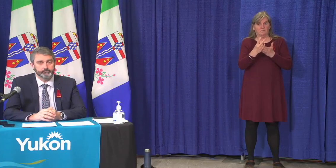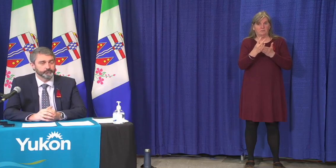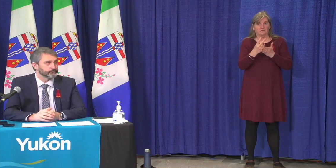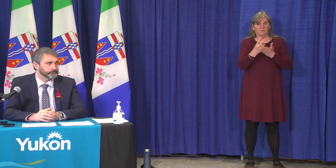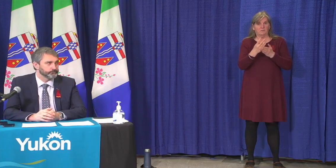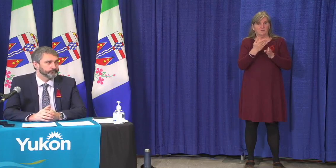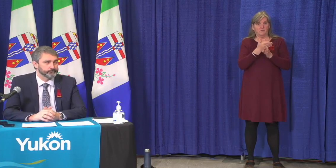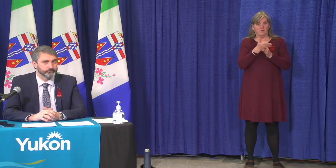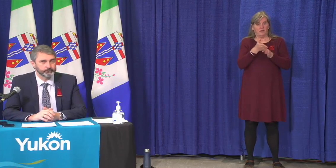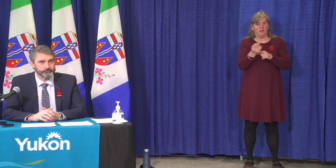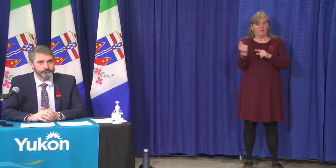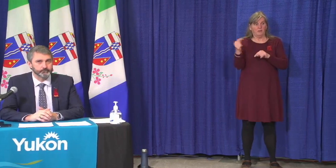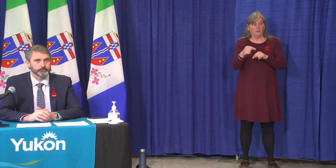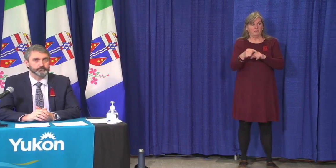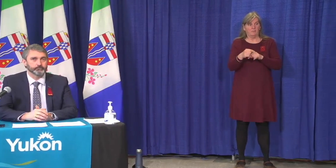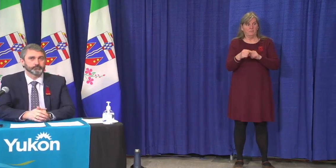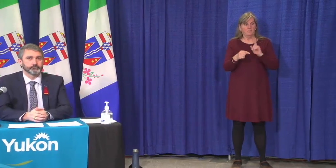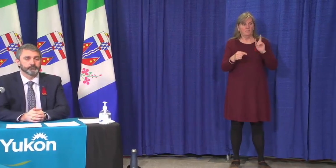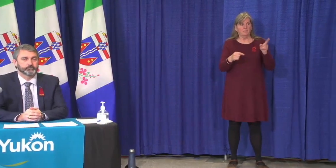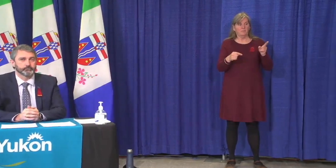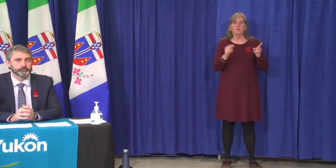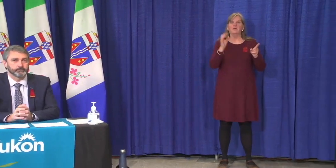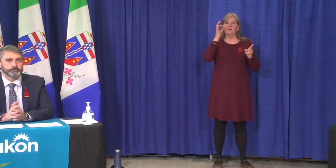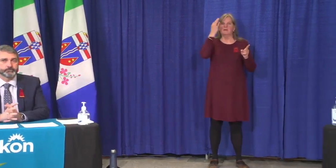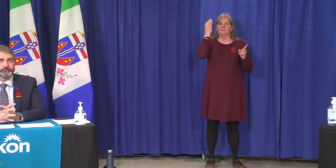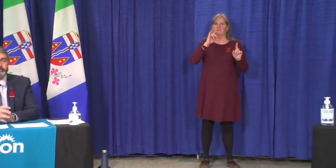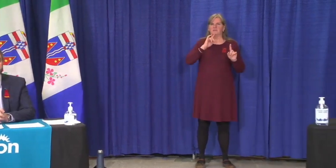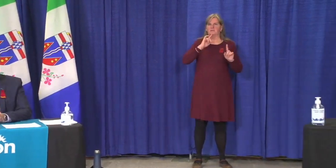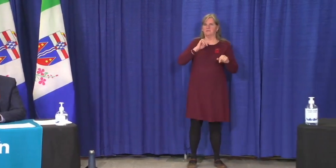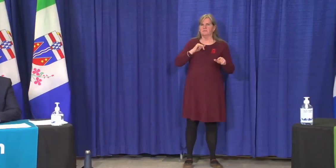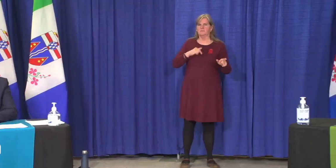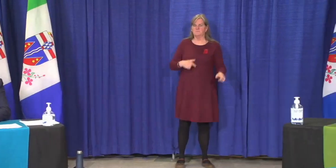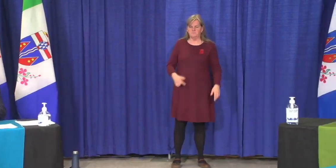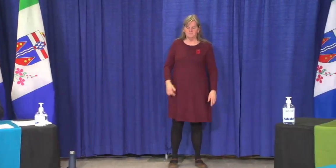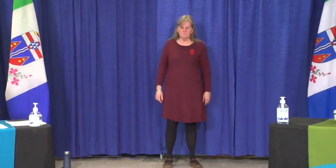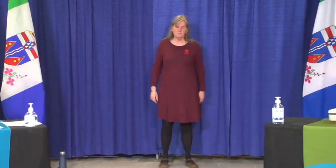Reporter: Will there be any kind of verification as to when someone will have received the